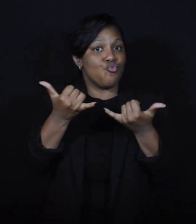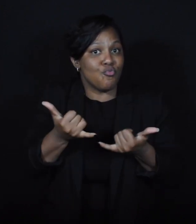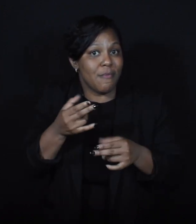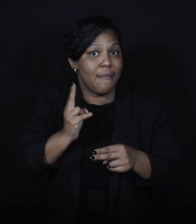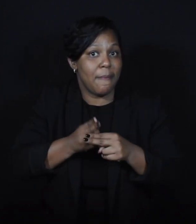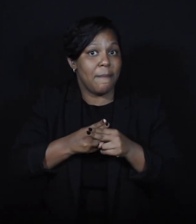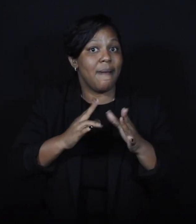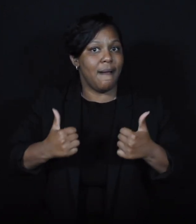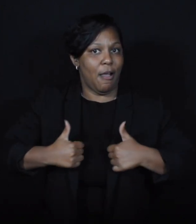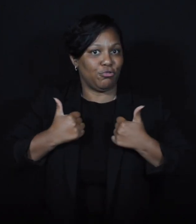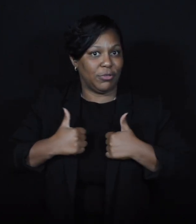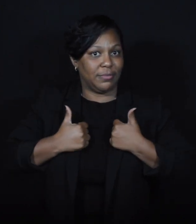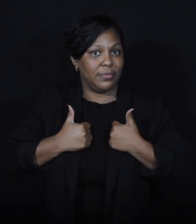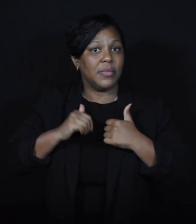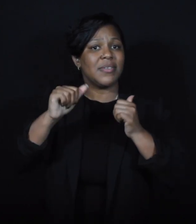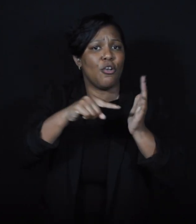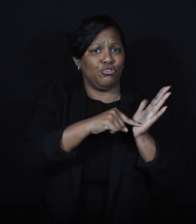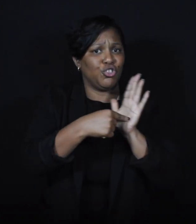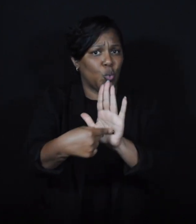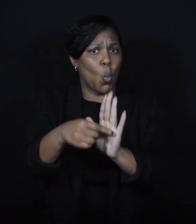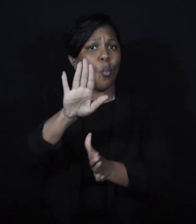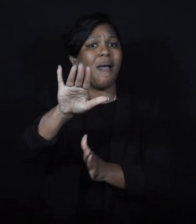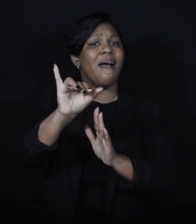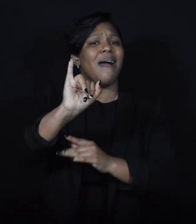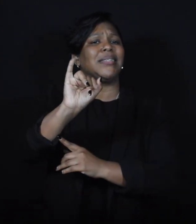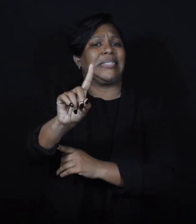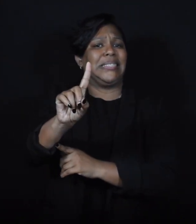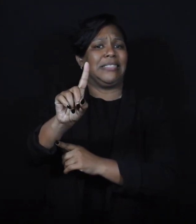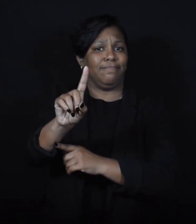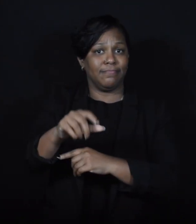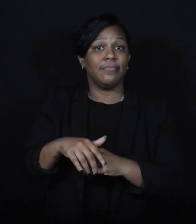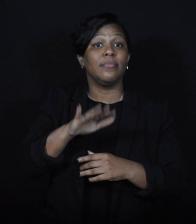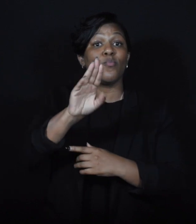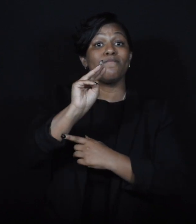You can show a state Identification Card, your Minnesota driver’s license,